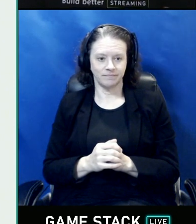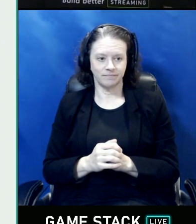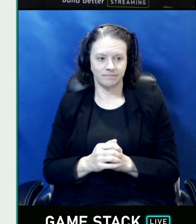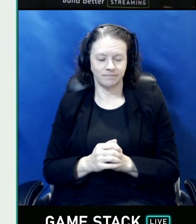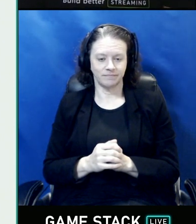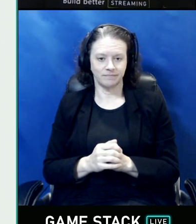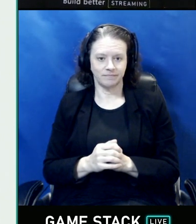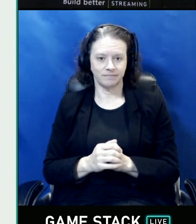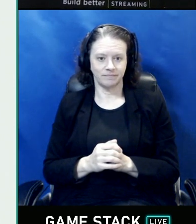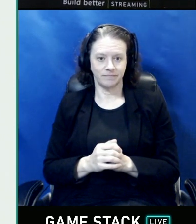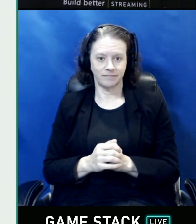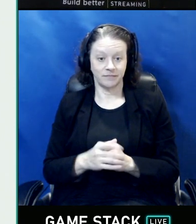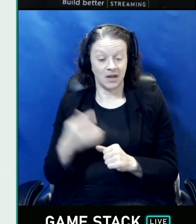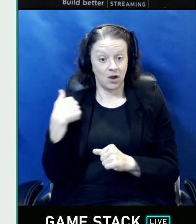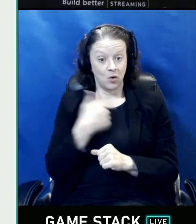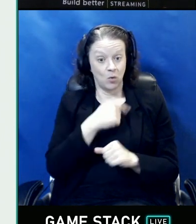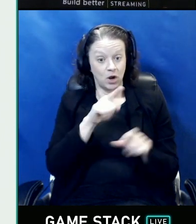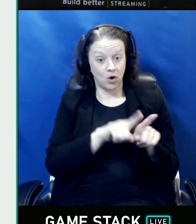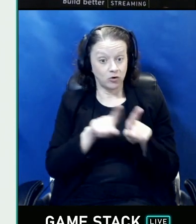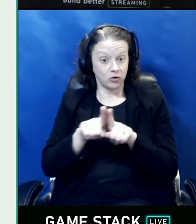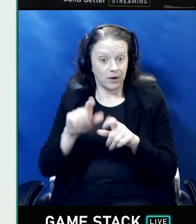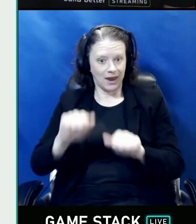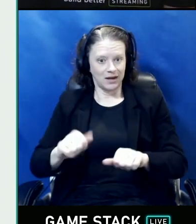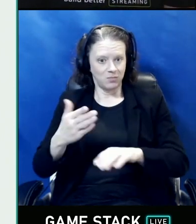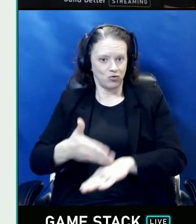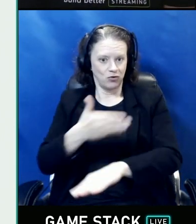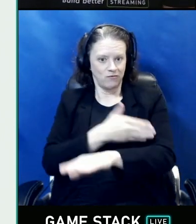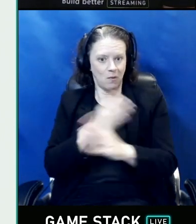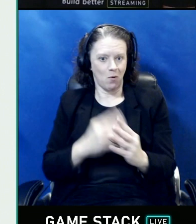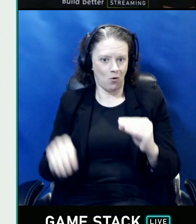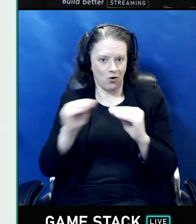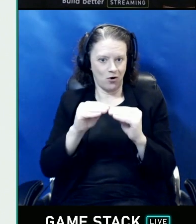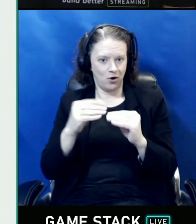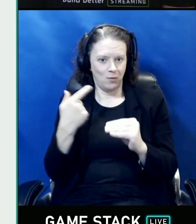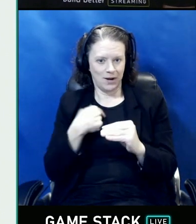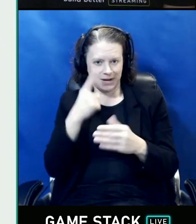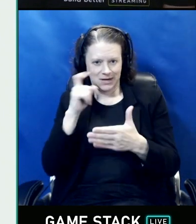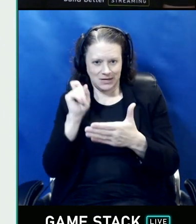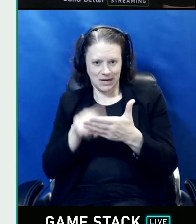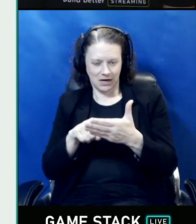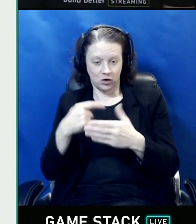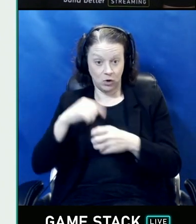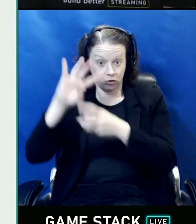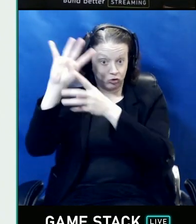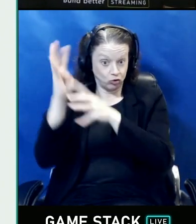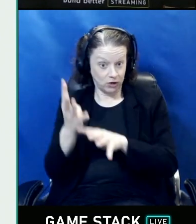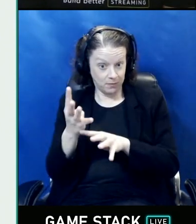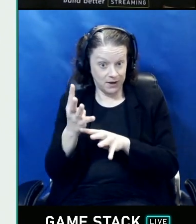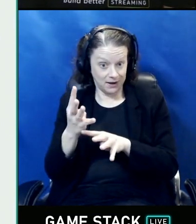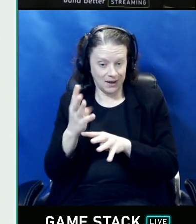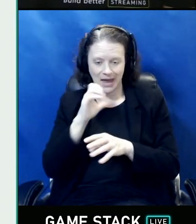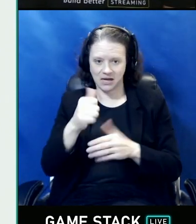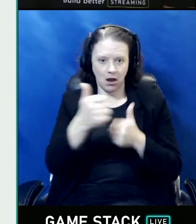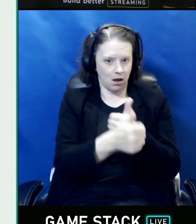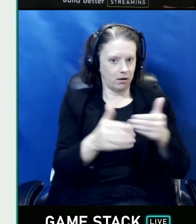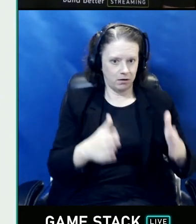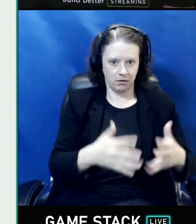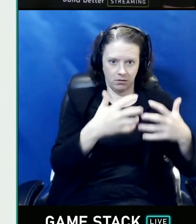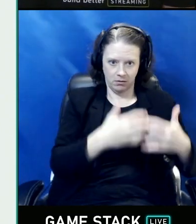But we can do a step better. We can detect restreaming, and increase the size of the buttons in the menu.